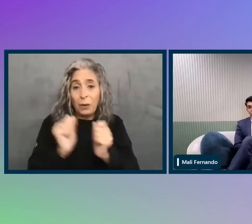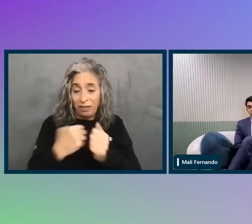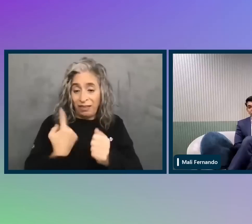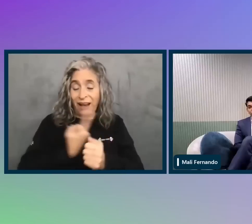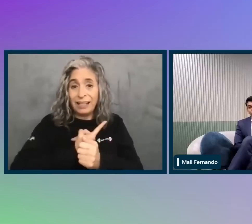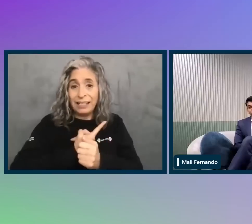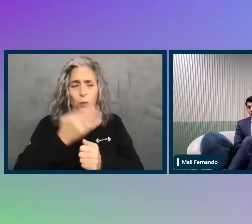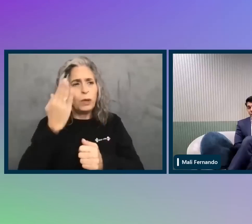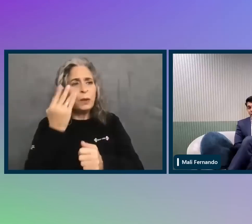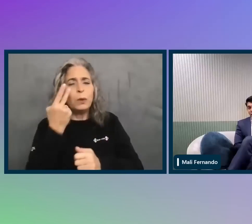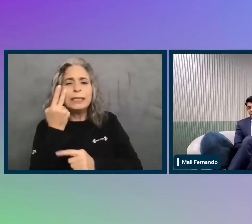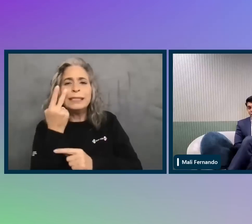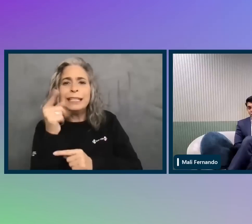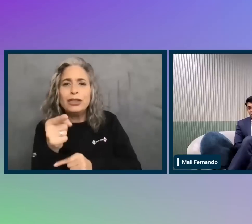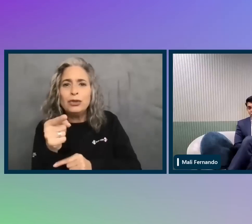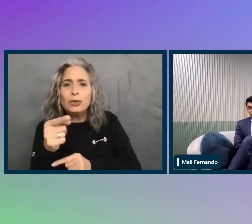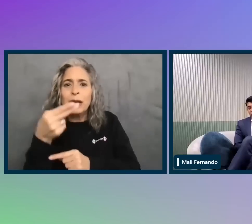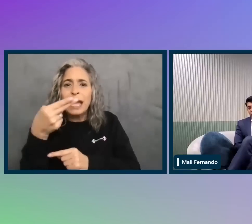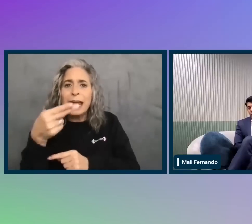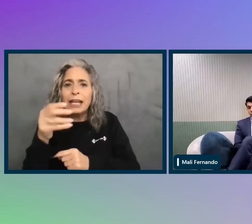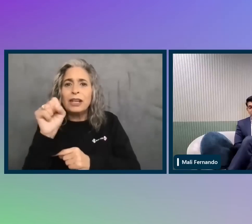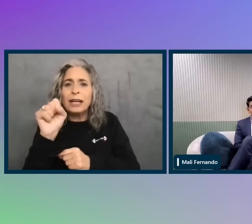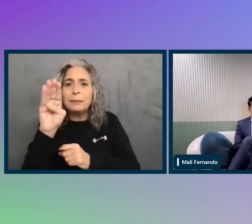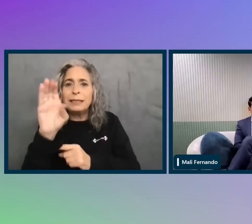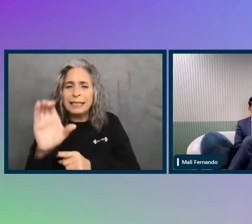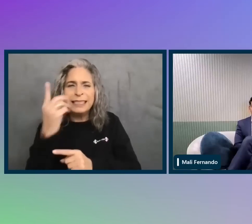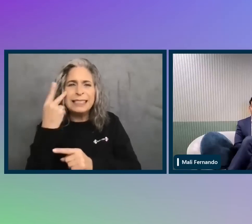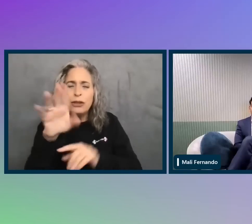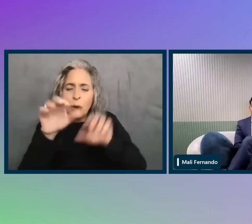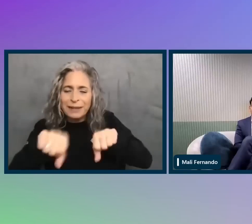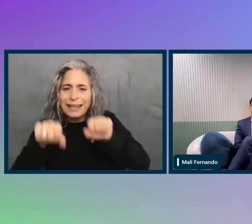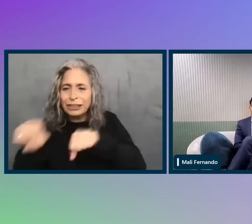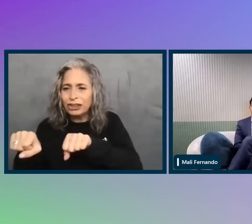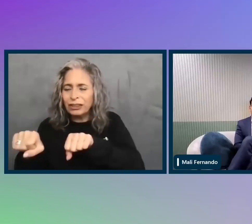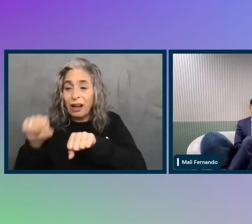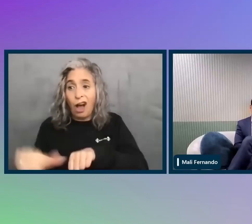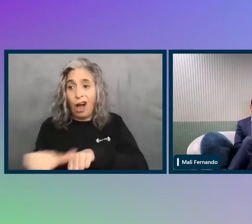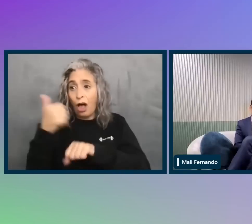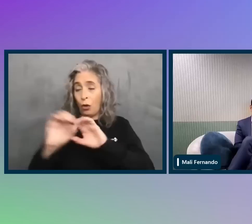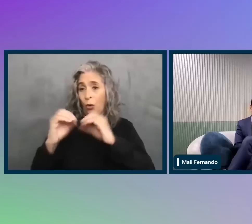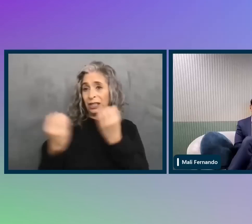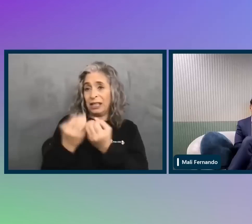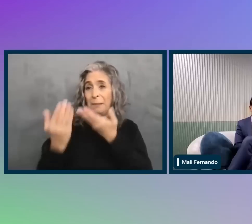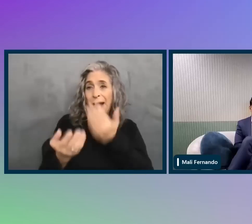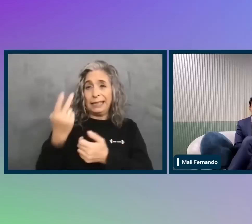we're gonna see your potential, we're not gonna see what some other organizations might see, which is your disability,